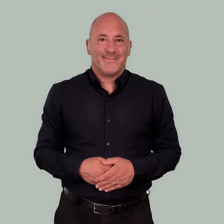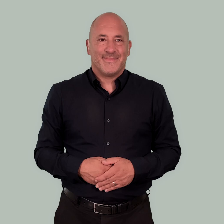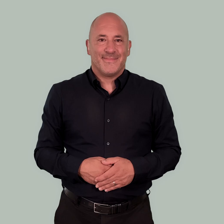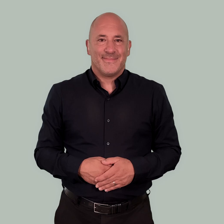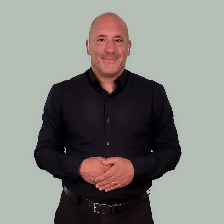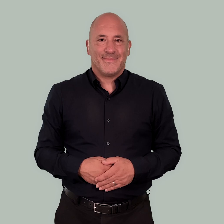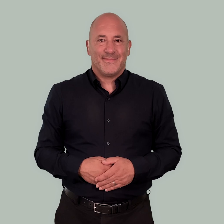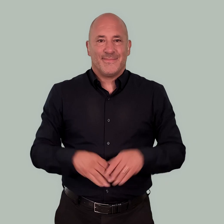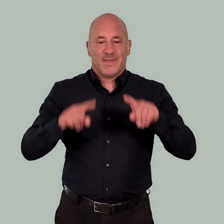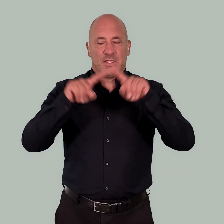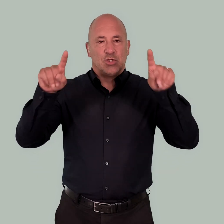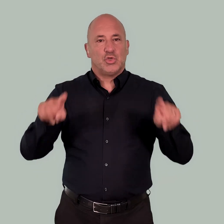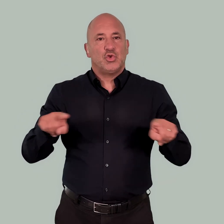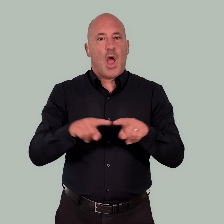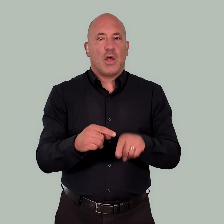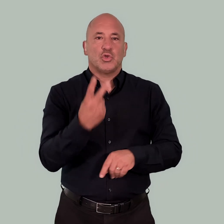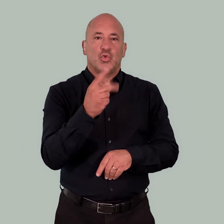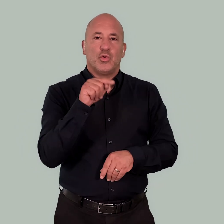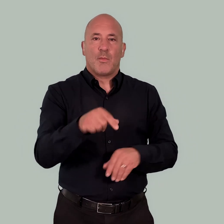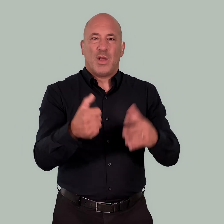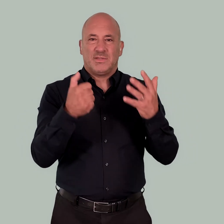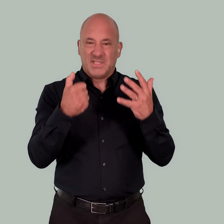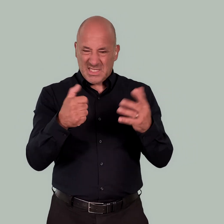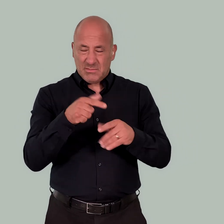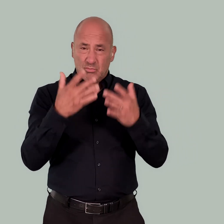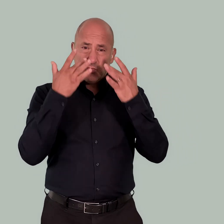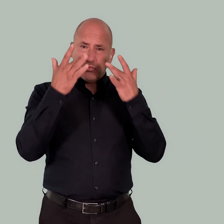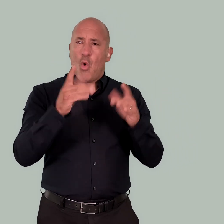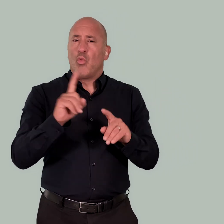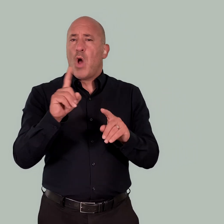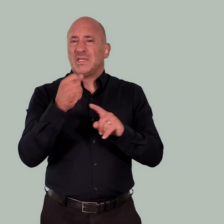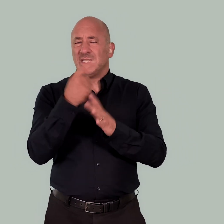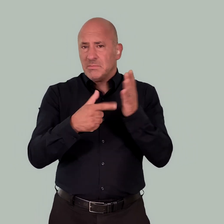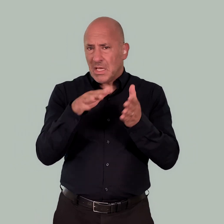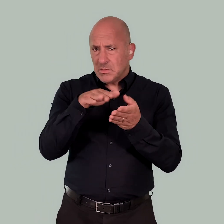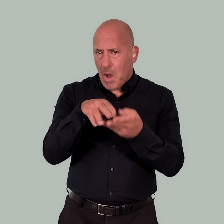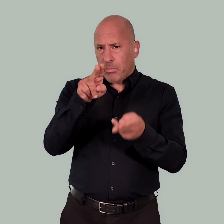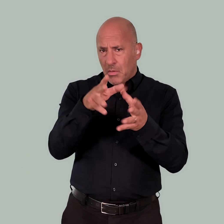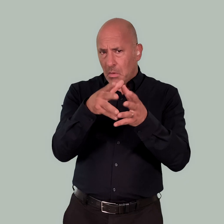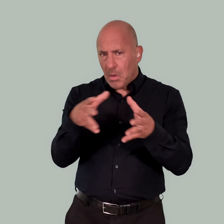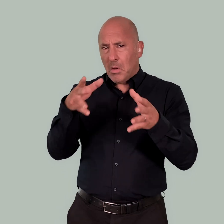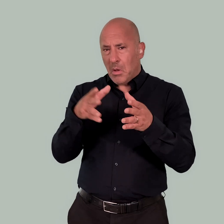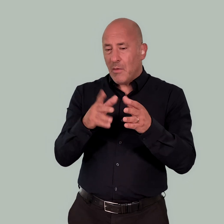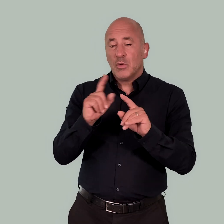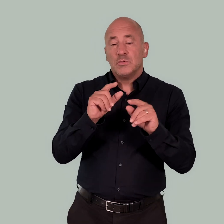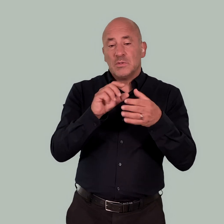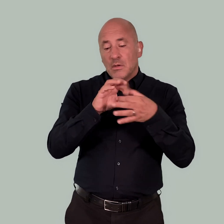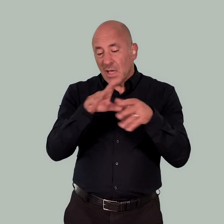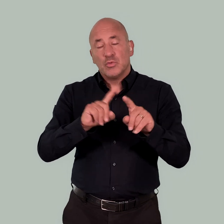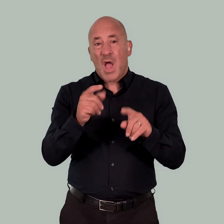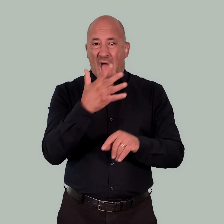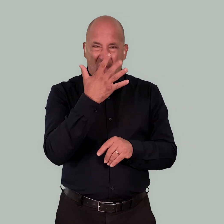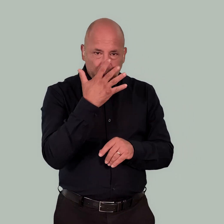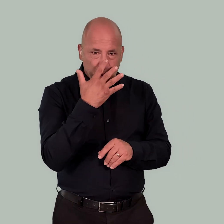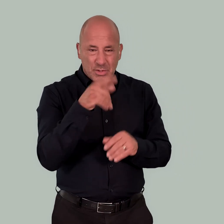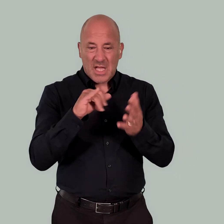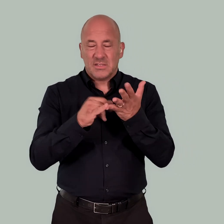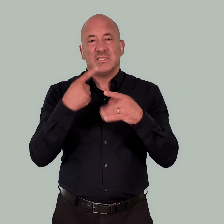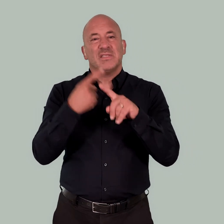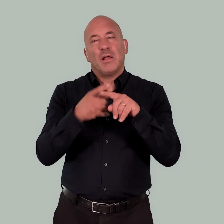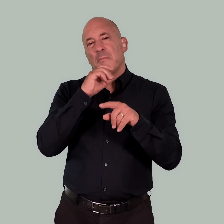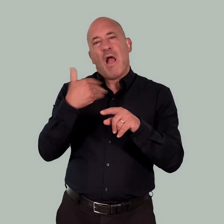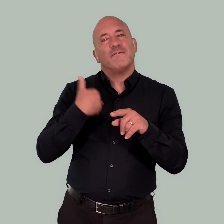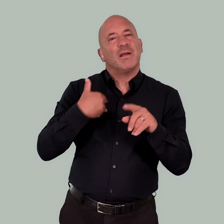2.18 Chart 2.6 shows trends in disability by age and sex